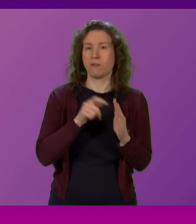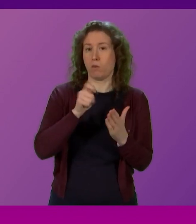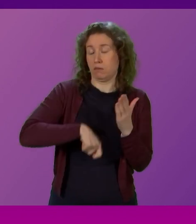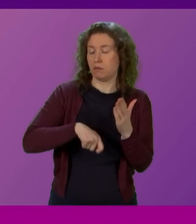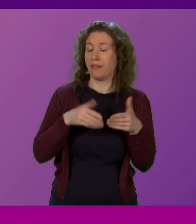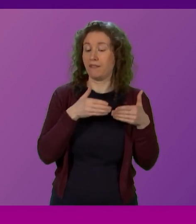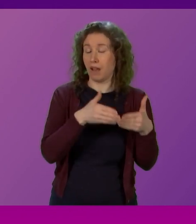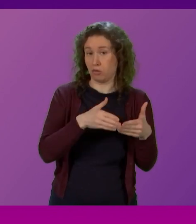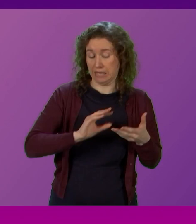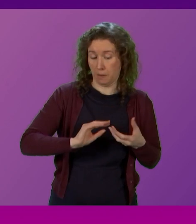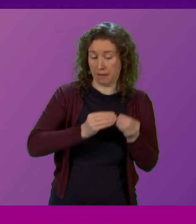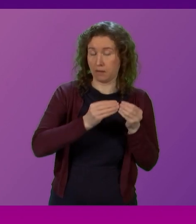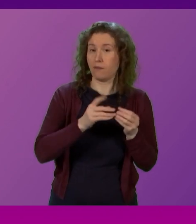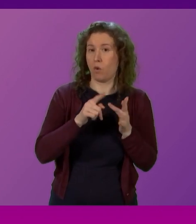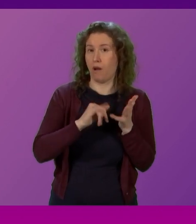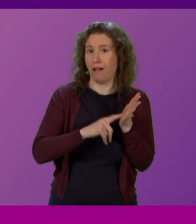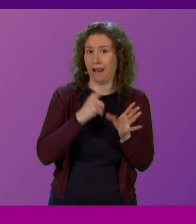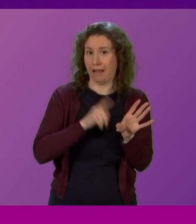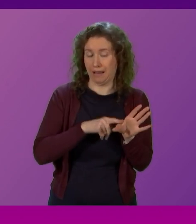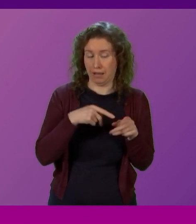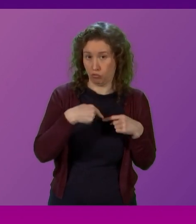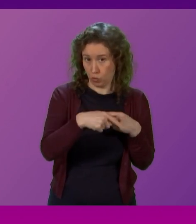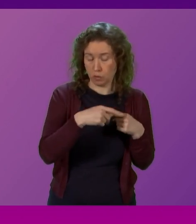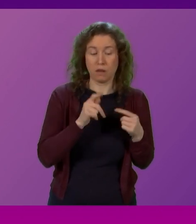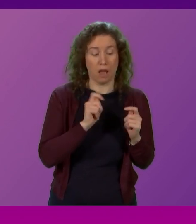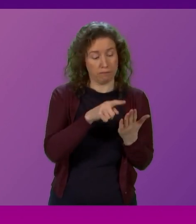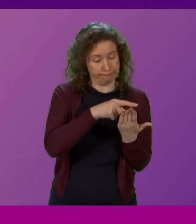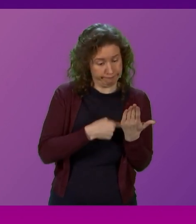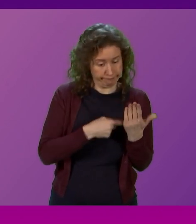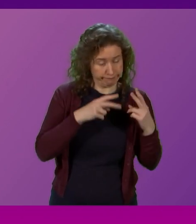being built for service on the Islay routes was awarded following a full and open tendering